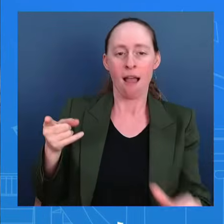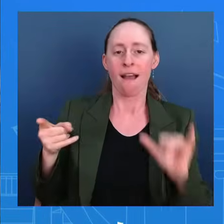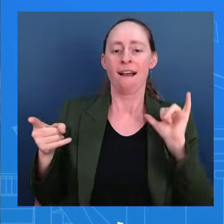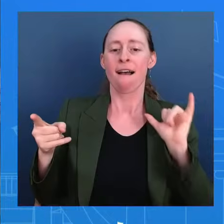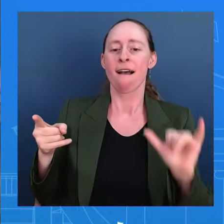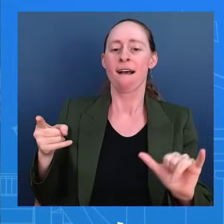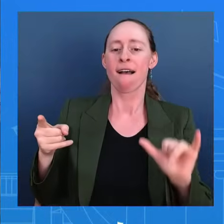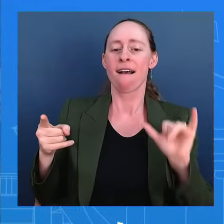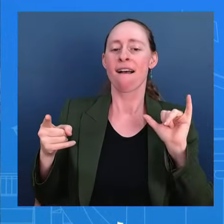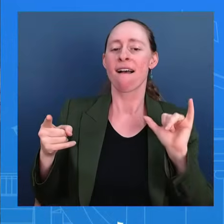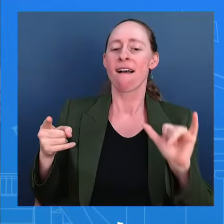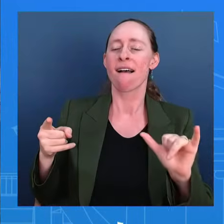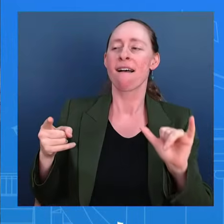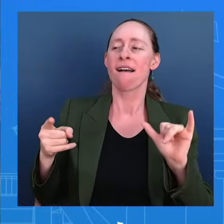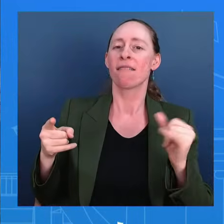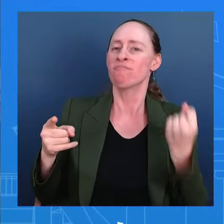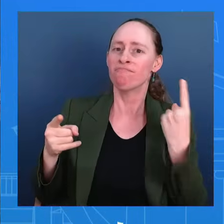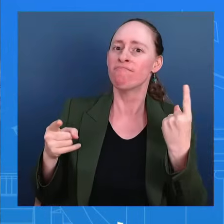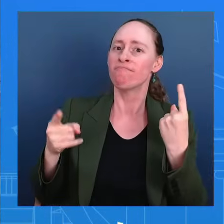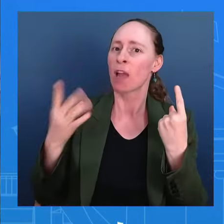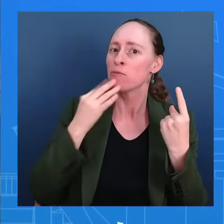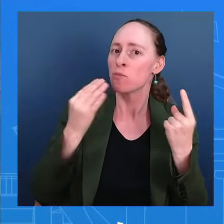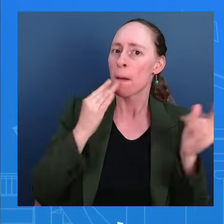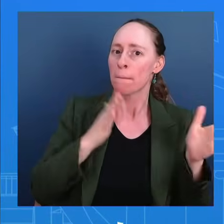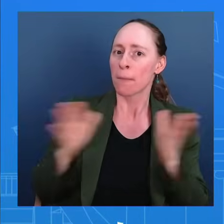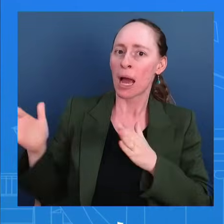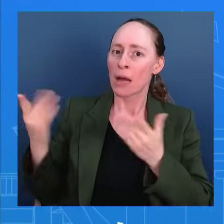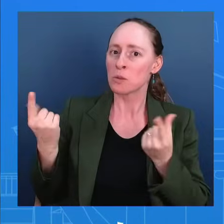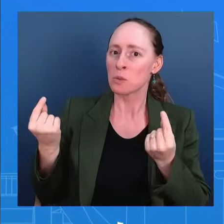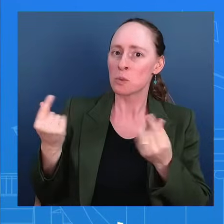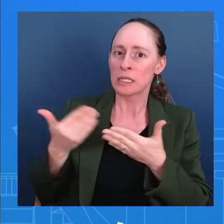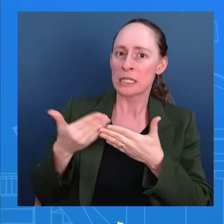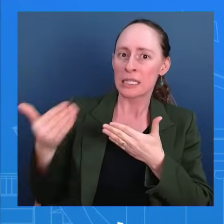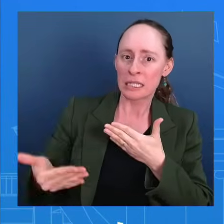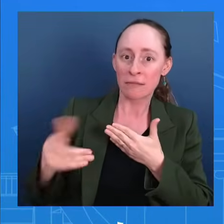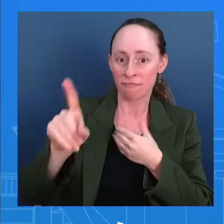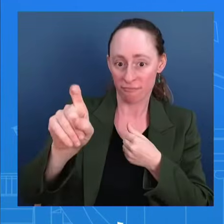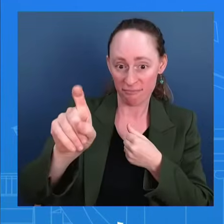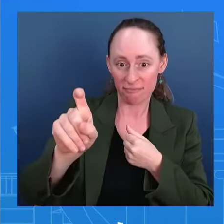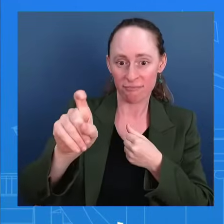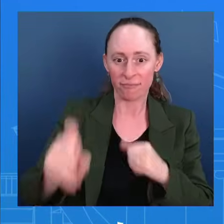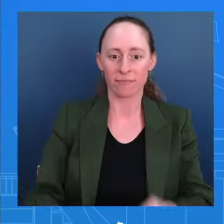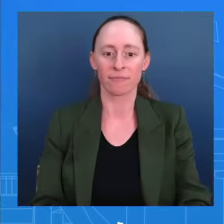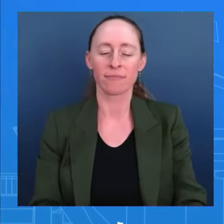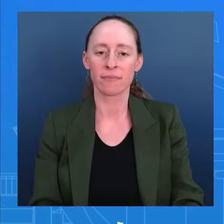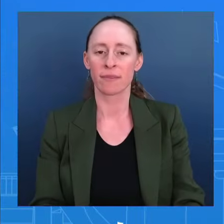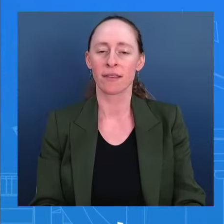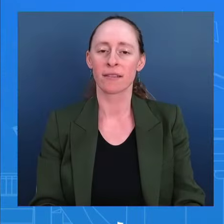are for retaliating against Iran? Ms. Jean-Pierre: What I can tell you is they had a discussion, a con- -- they continued their discussion on --